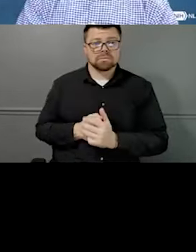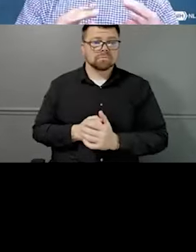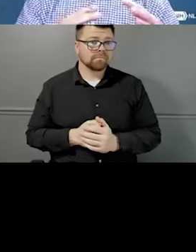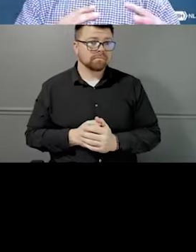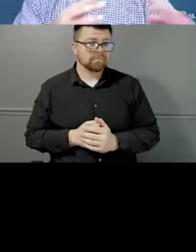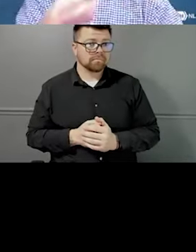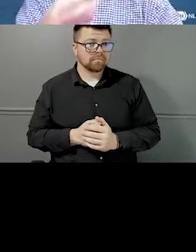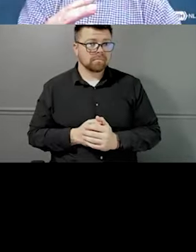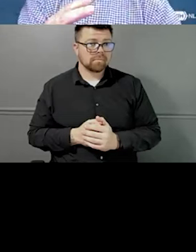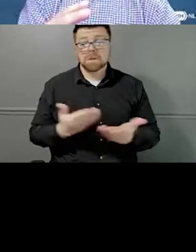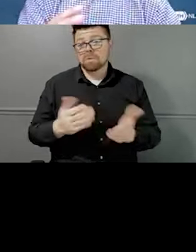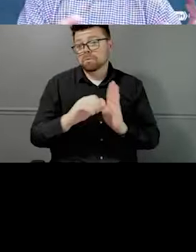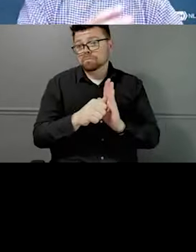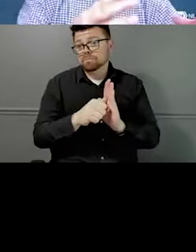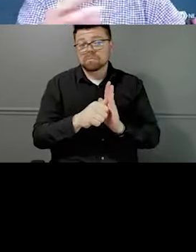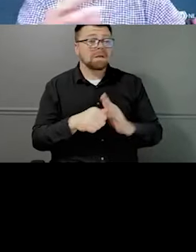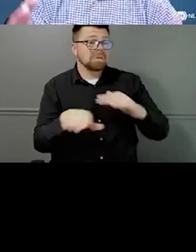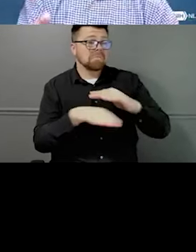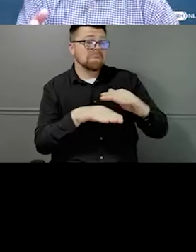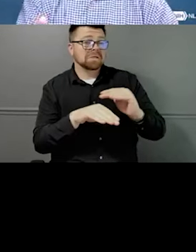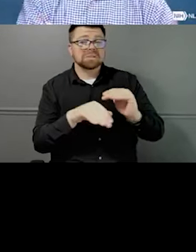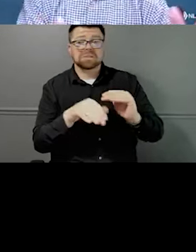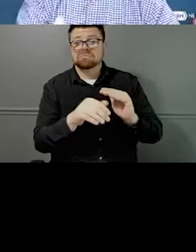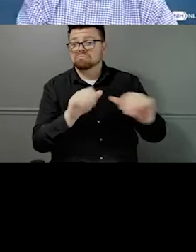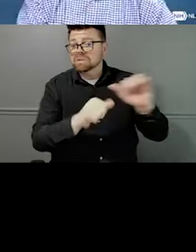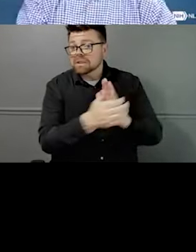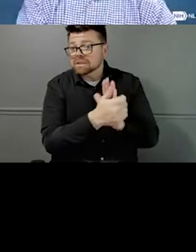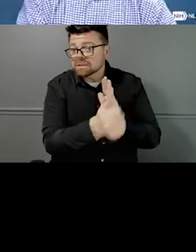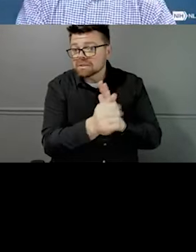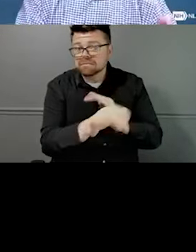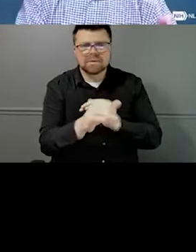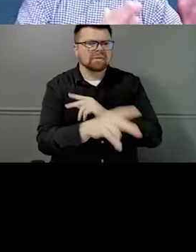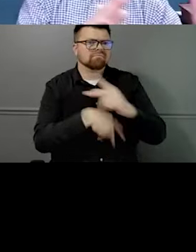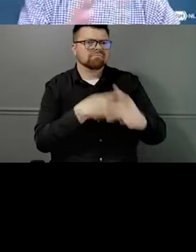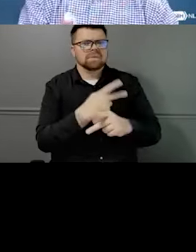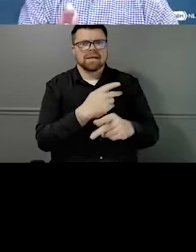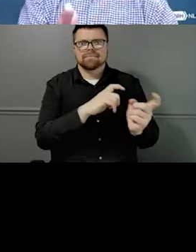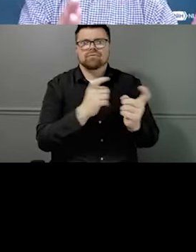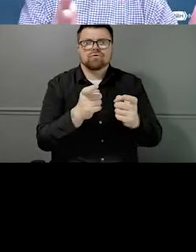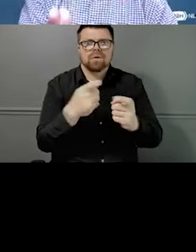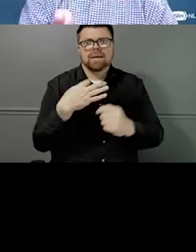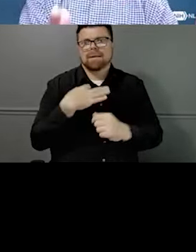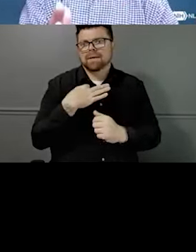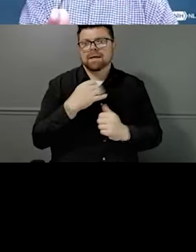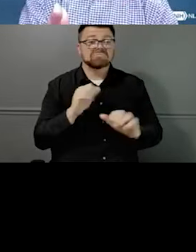their basic science skills for a basic science type of grant application. They can create a biosketch